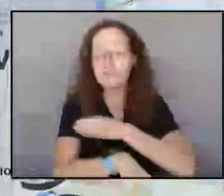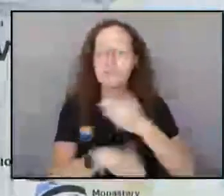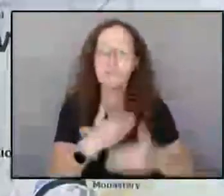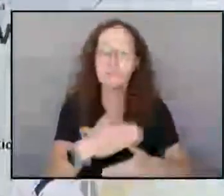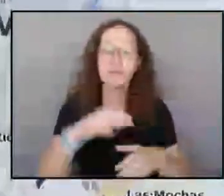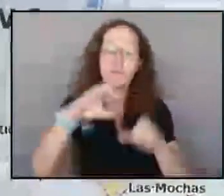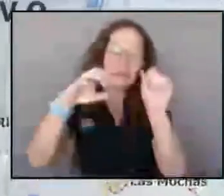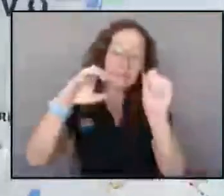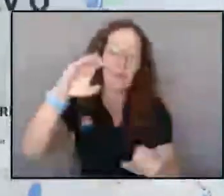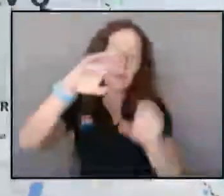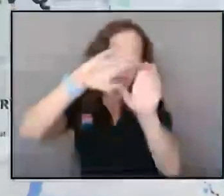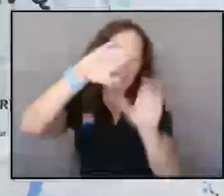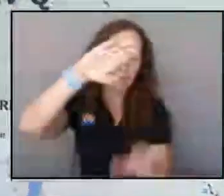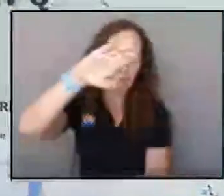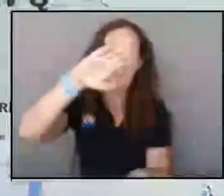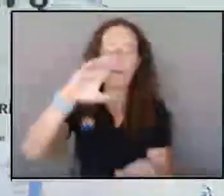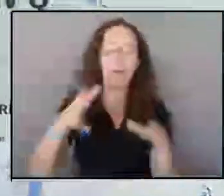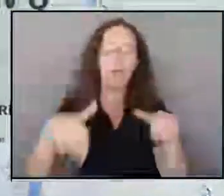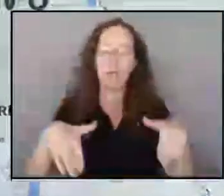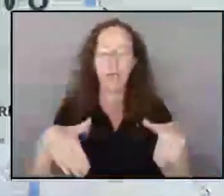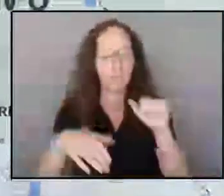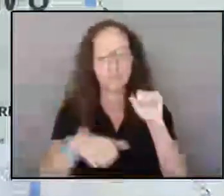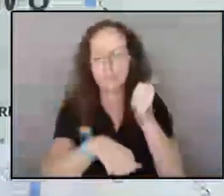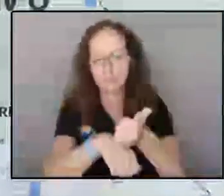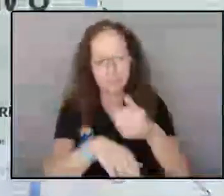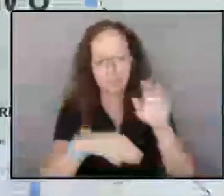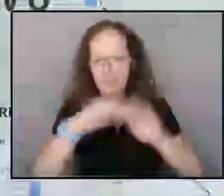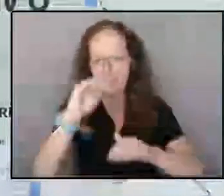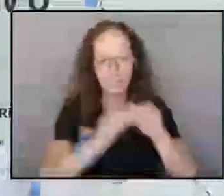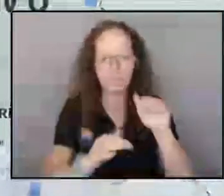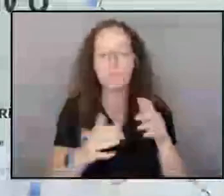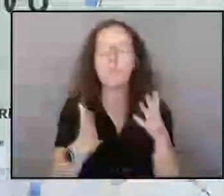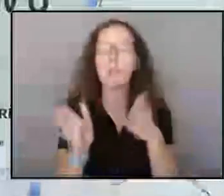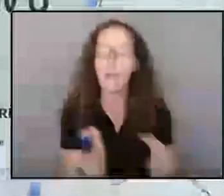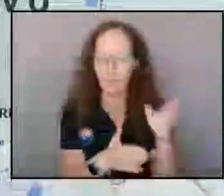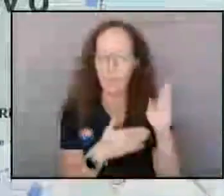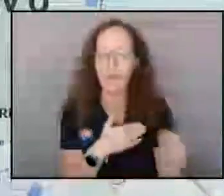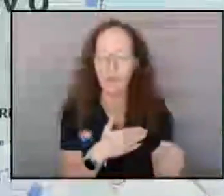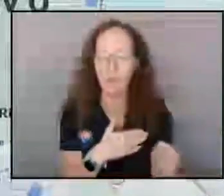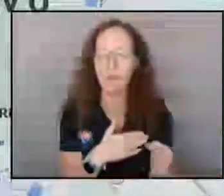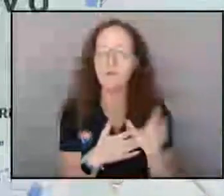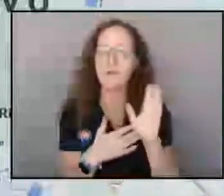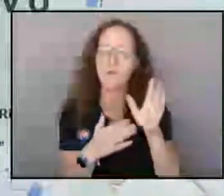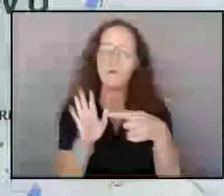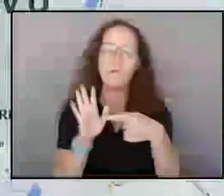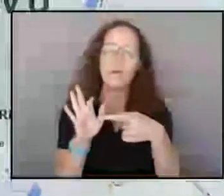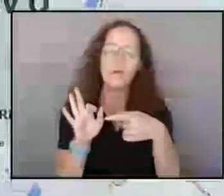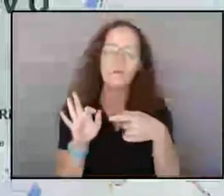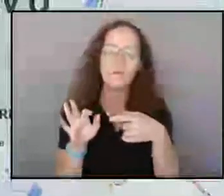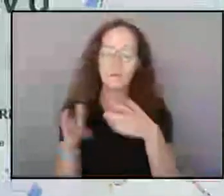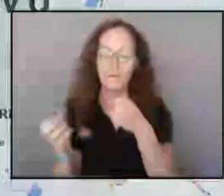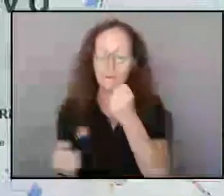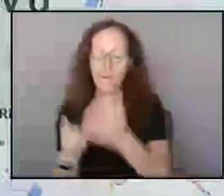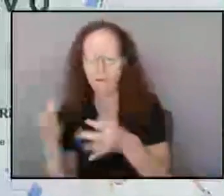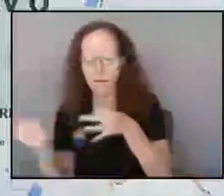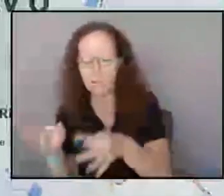WHEN I GET DOWN TALKING ABOUT THE FIRE, WE'LL REFERENCE THE PACE MAP AND I'LL EXPLAIN TO YOU WHAT THAT MEANS. IN THE CHACON AREA, THE TWO VIDEOS YOU'RE GOING TO